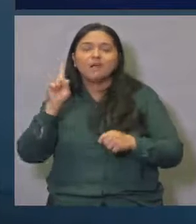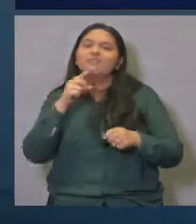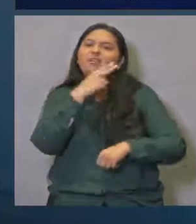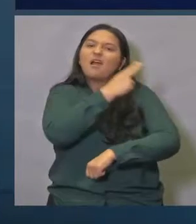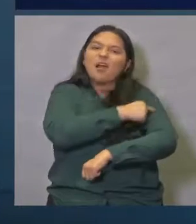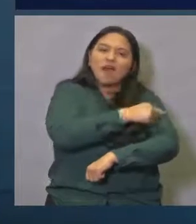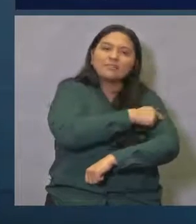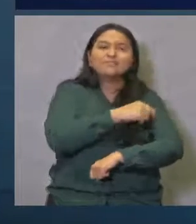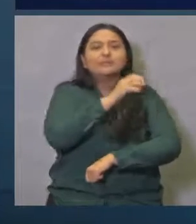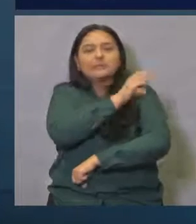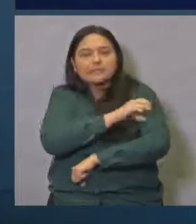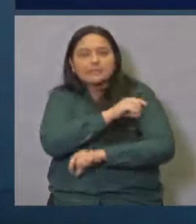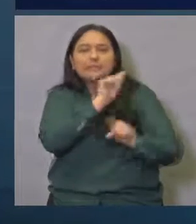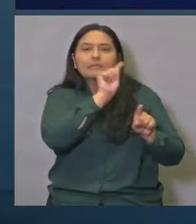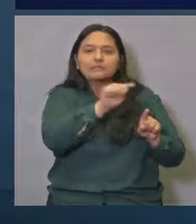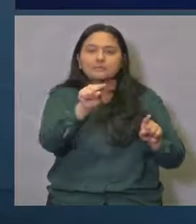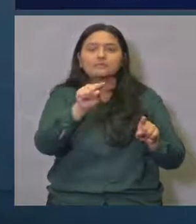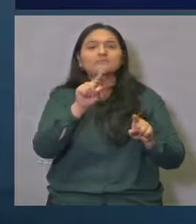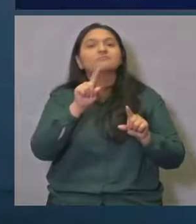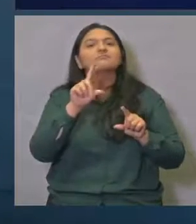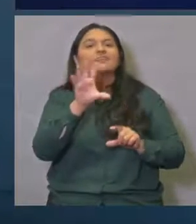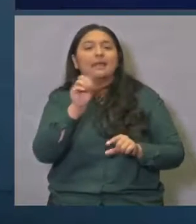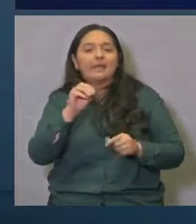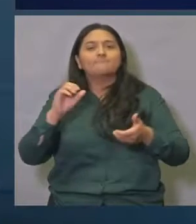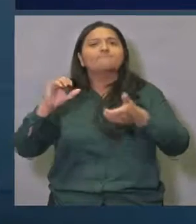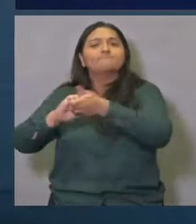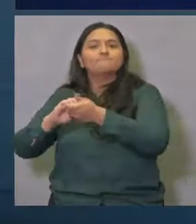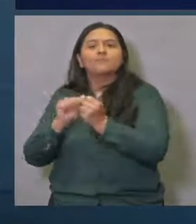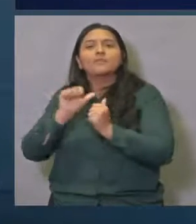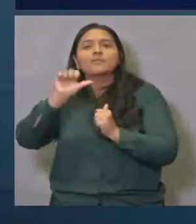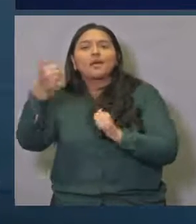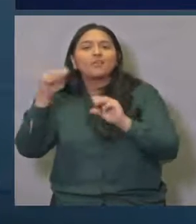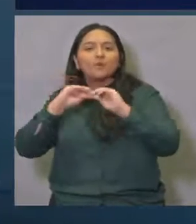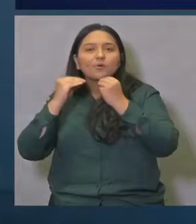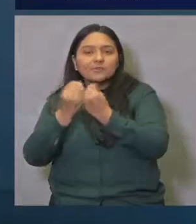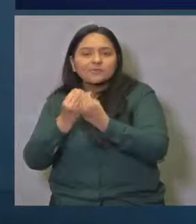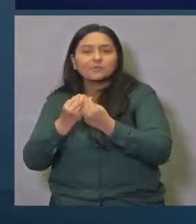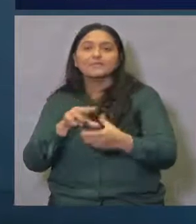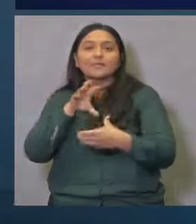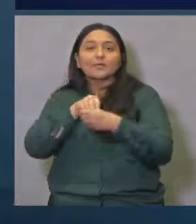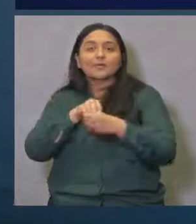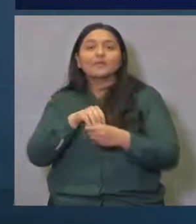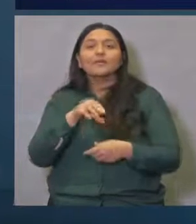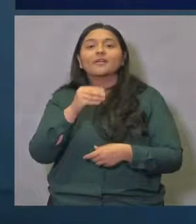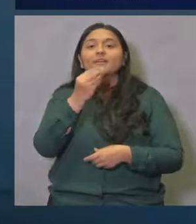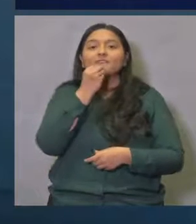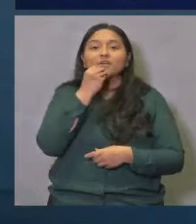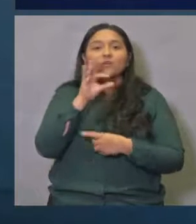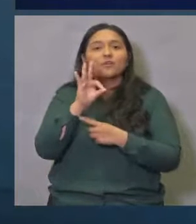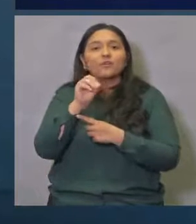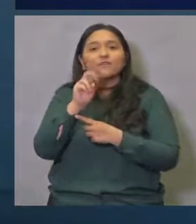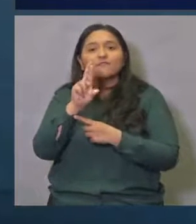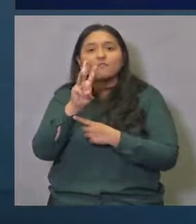DISTRIBUTION AT MANY OF OUR HOSPITALS AND CLINICS, IN ADDITION TO PARTNERSHIPS WITH A